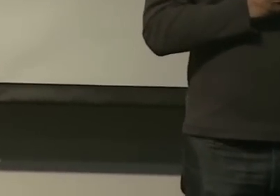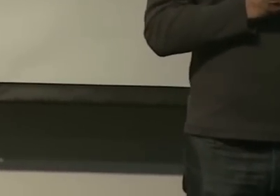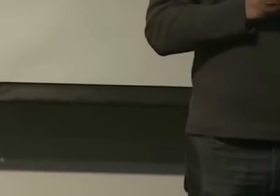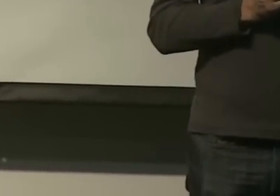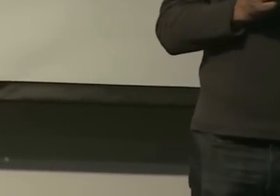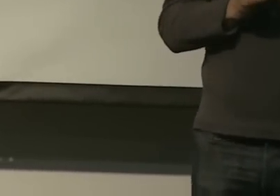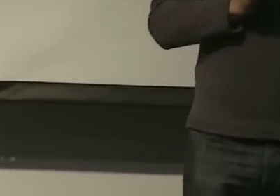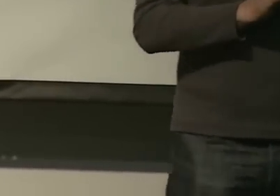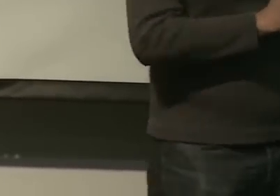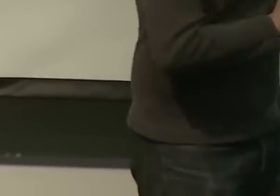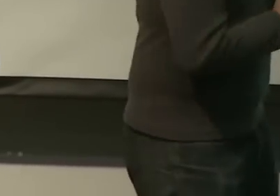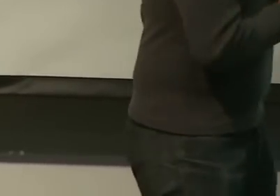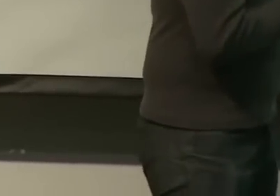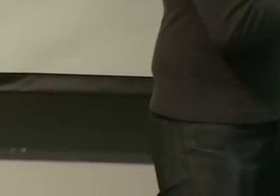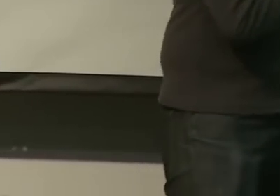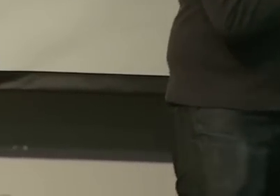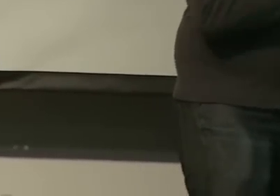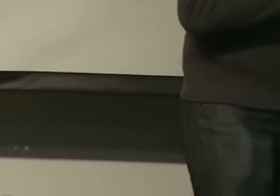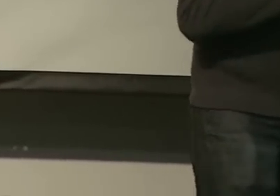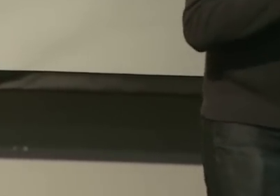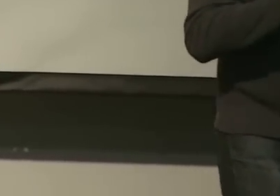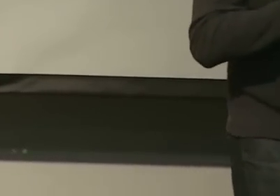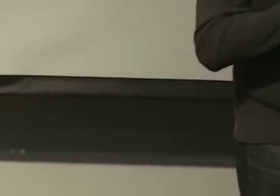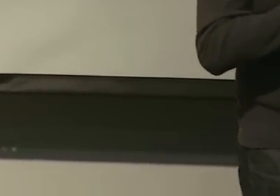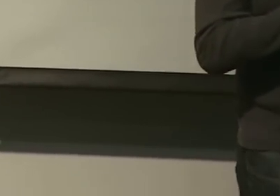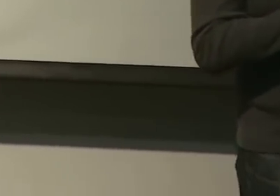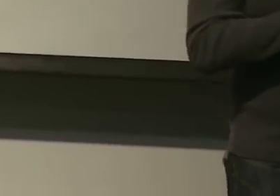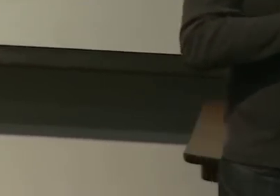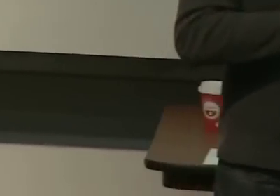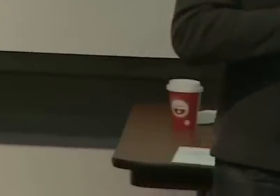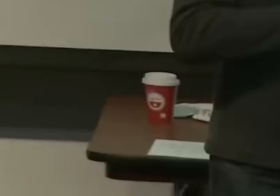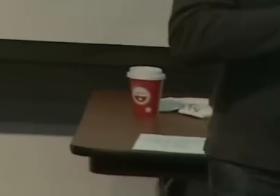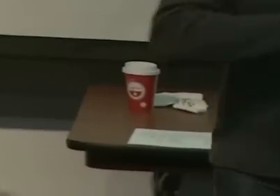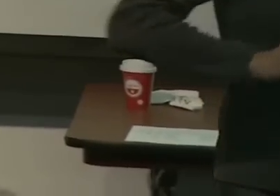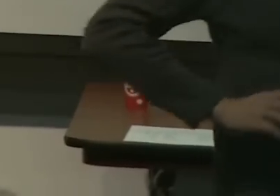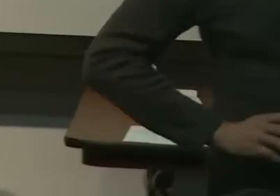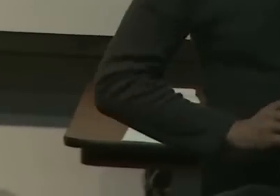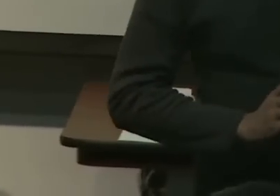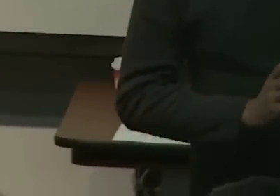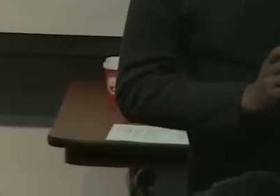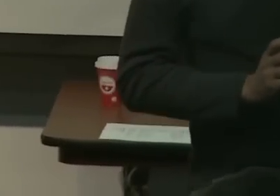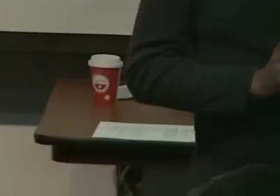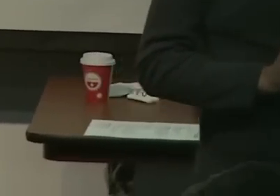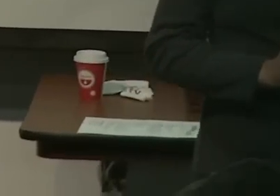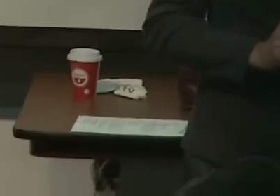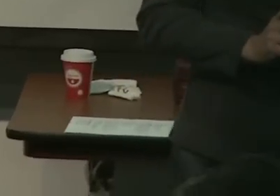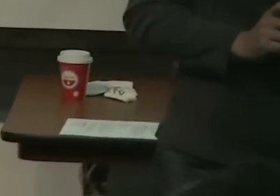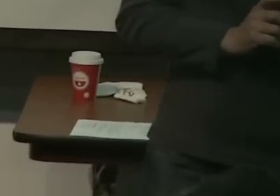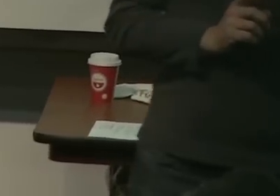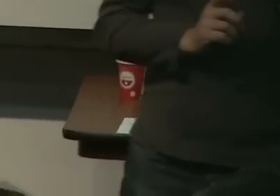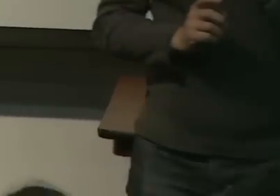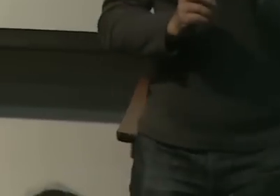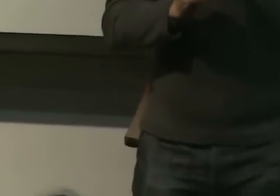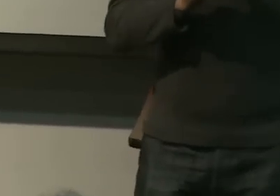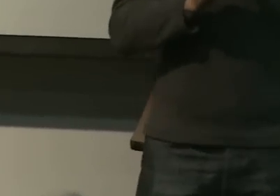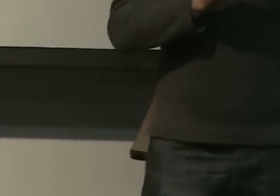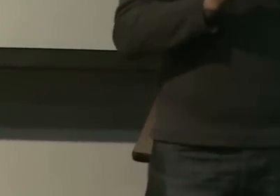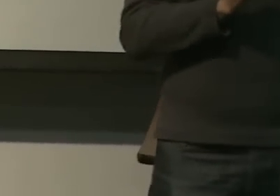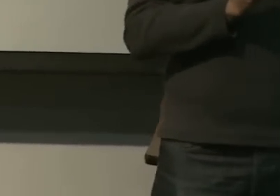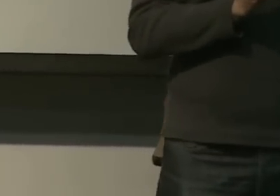There is a handout which has stuff, and there are a couple of words here, but I actually do think anything that's really